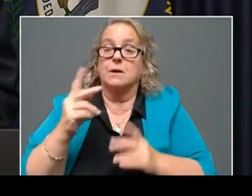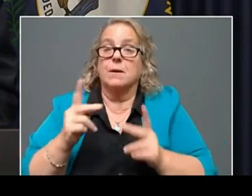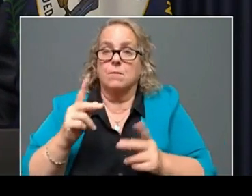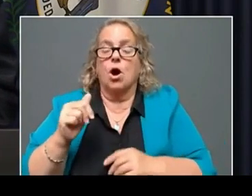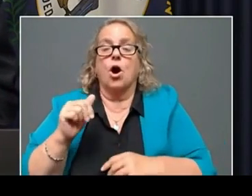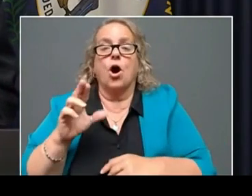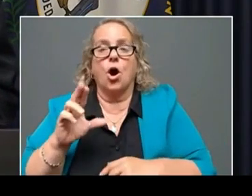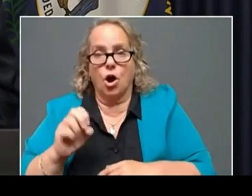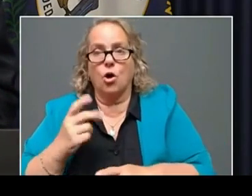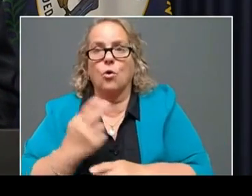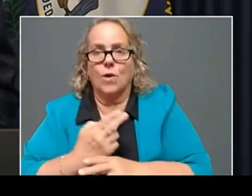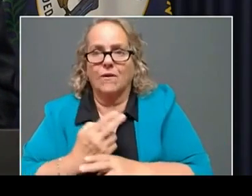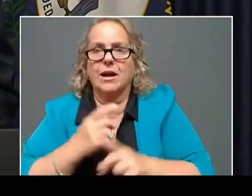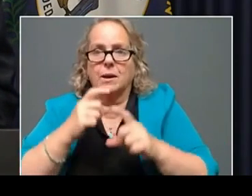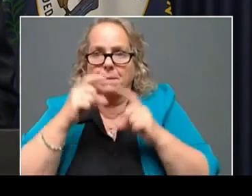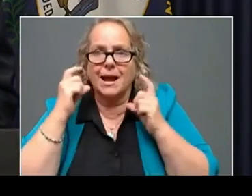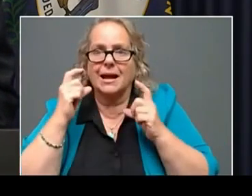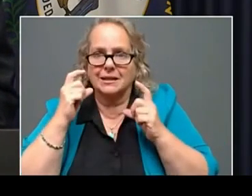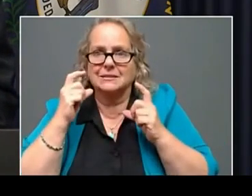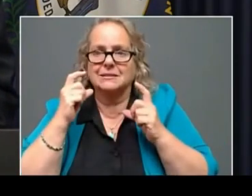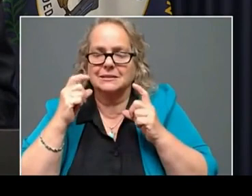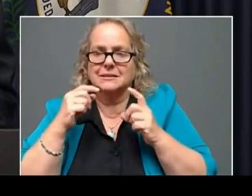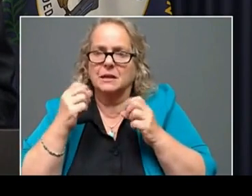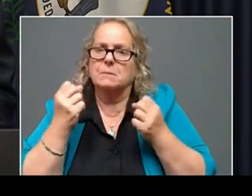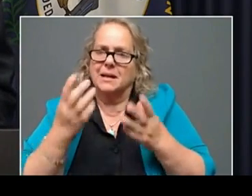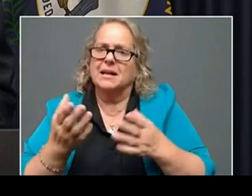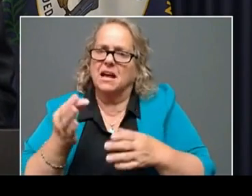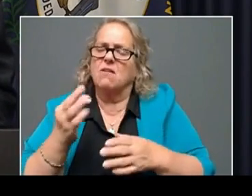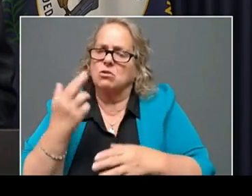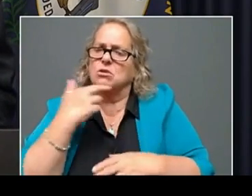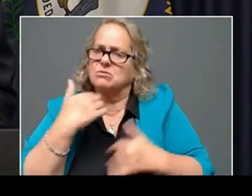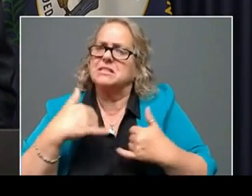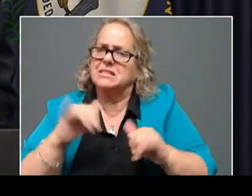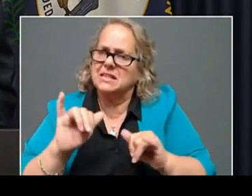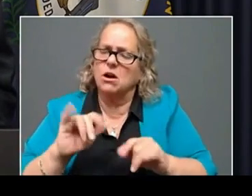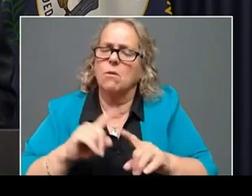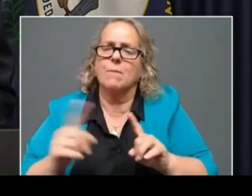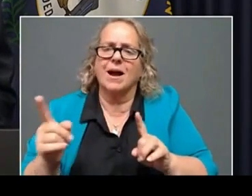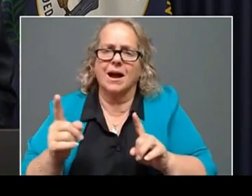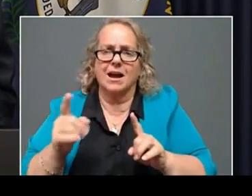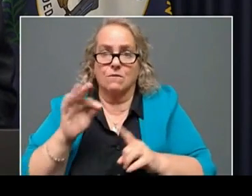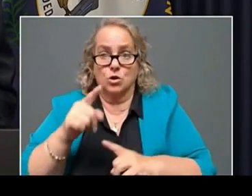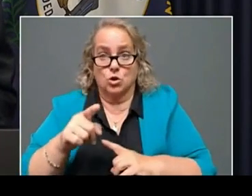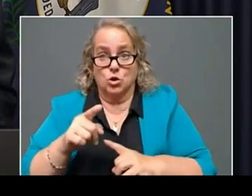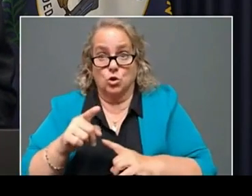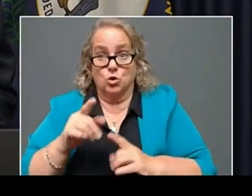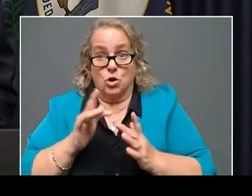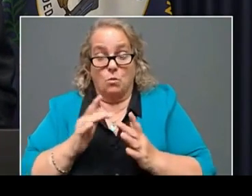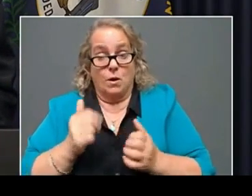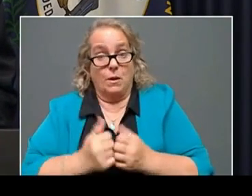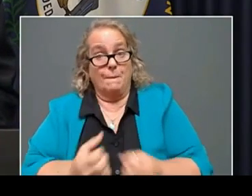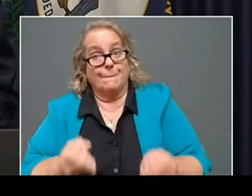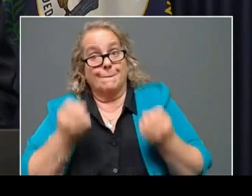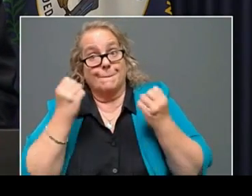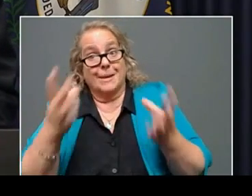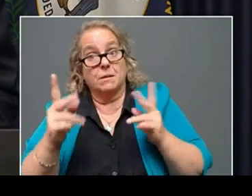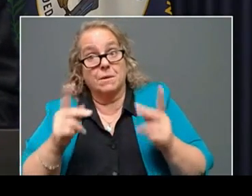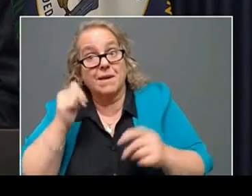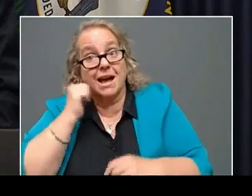masks, at least in many of them. So, uh, if you are are coming into contact with a whole lot of people every day, it's something that you ought to consider